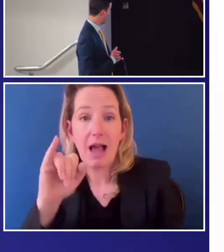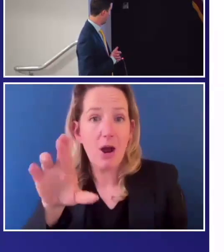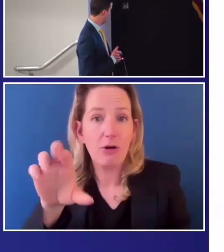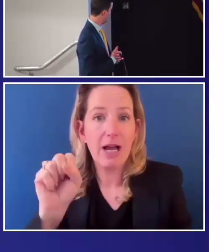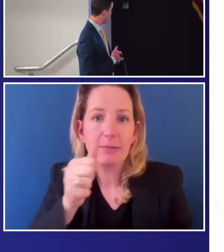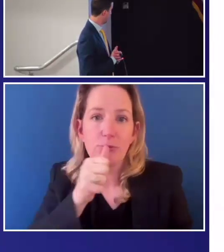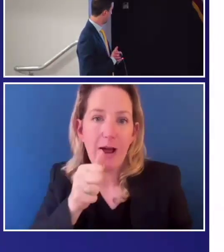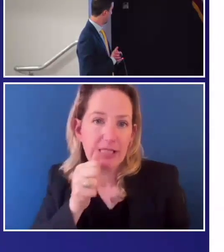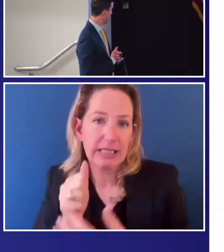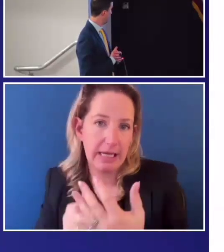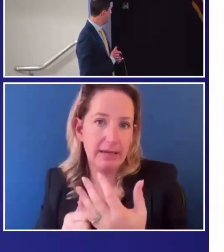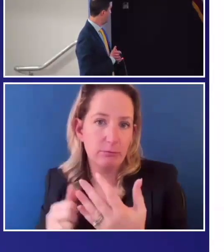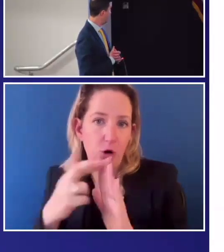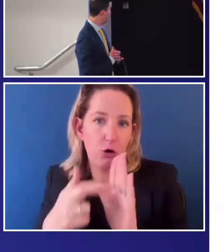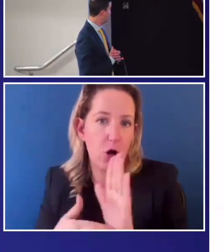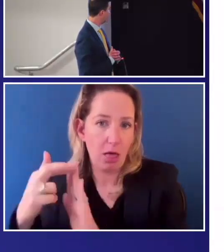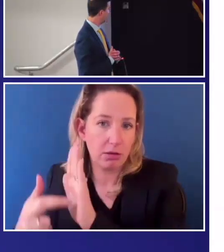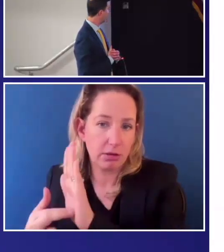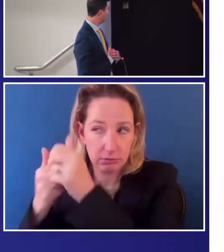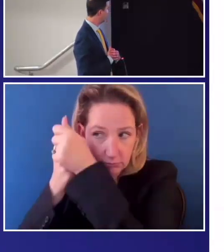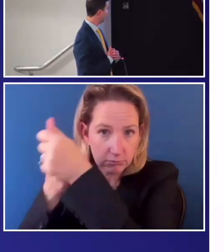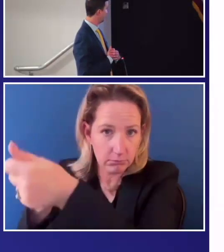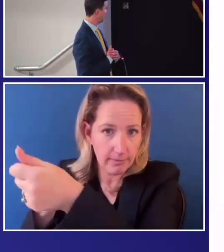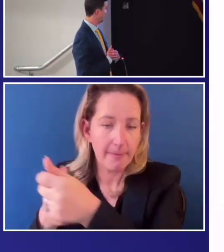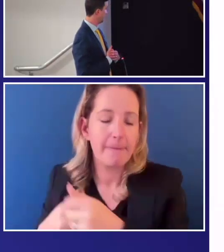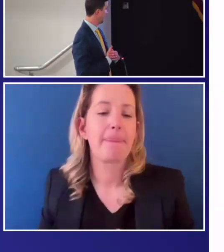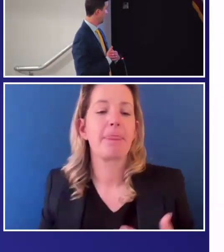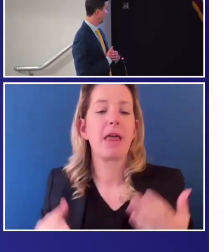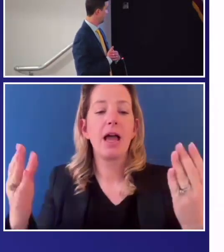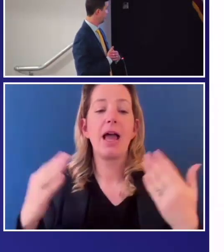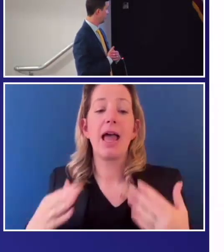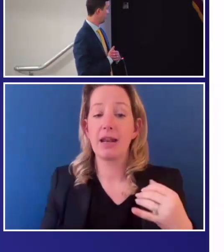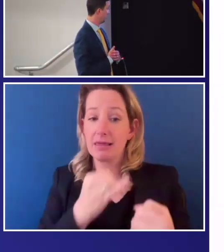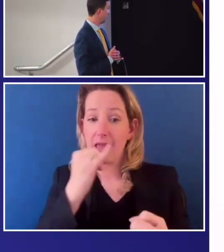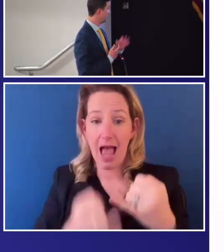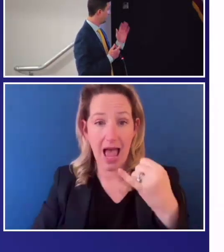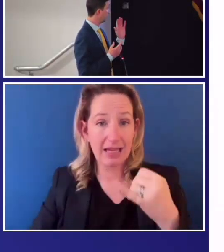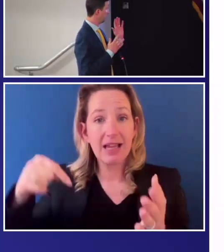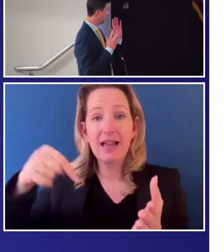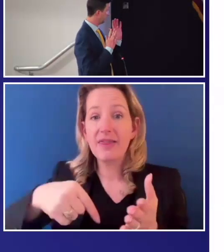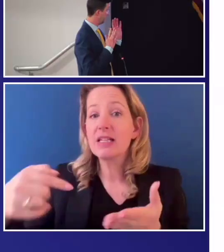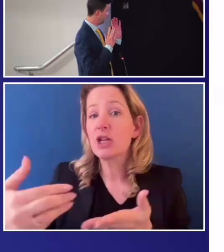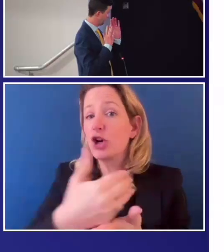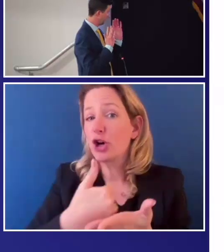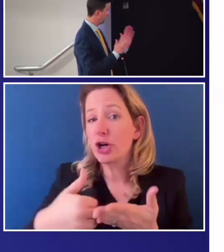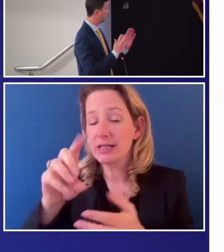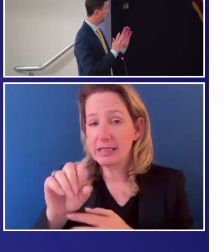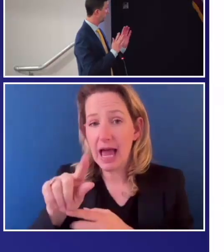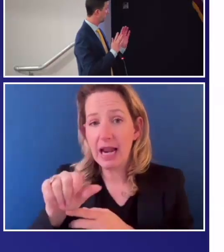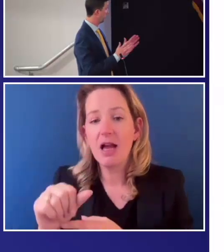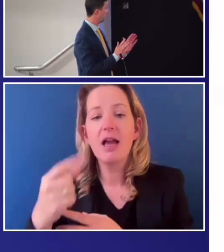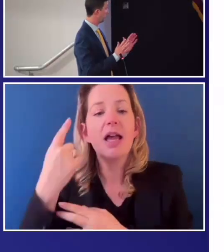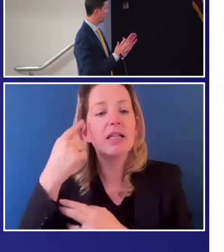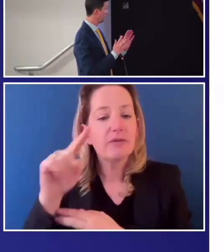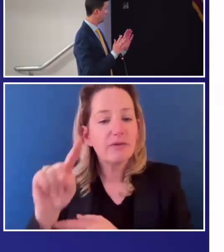protocols. And then lastly, this earnings data is just for -- is for a, is for a pooled cohort of two